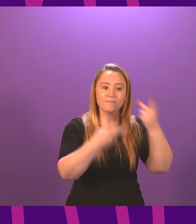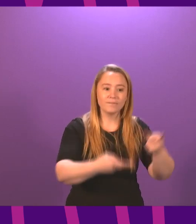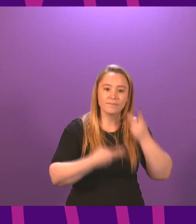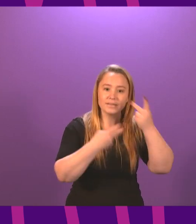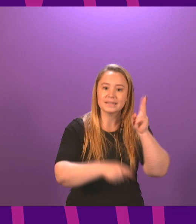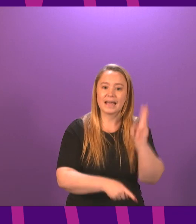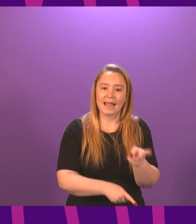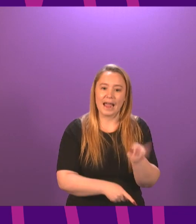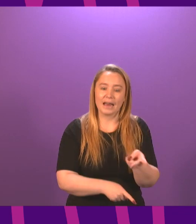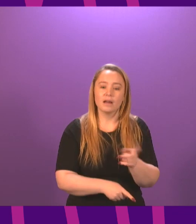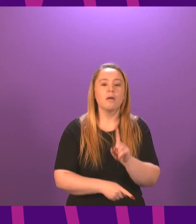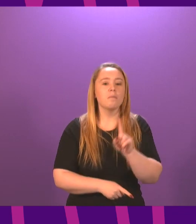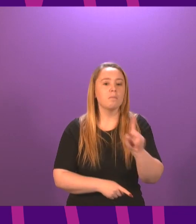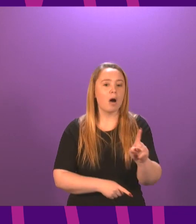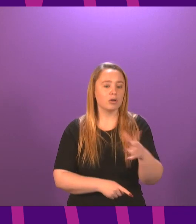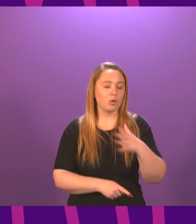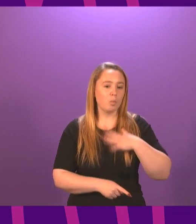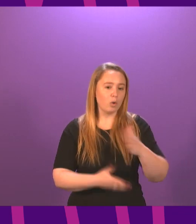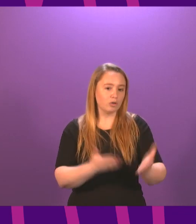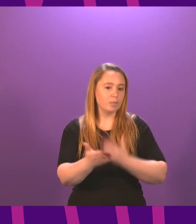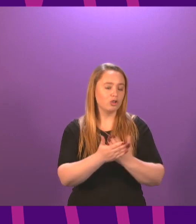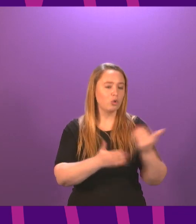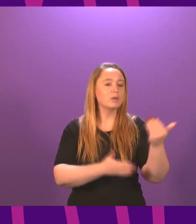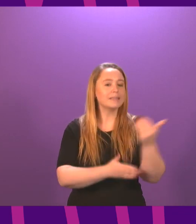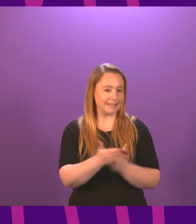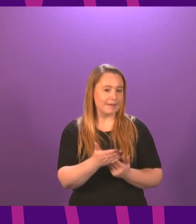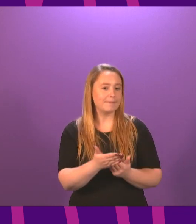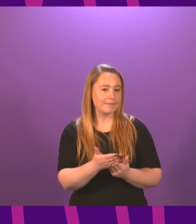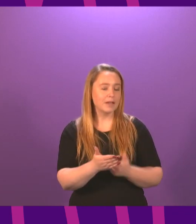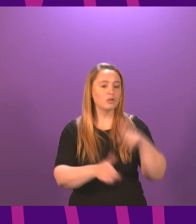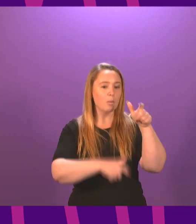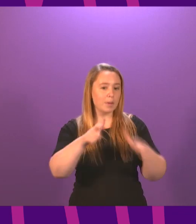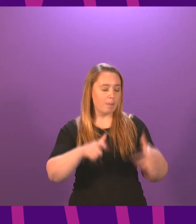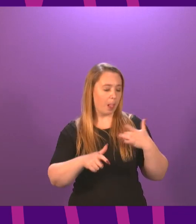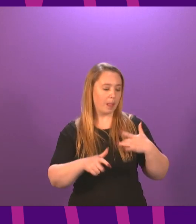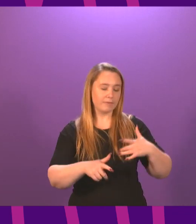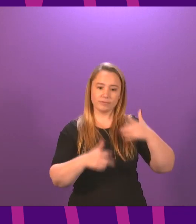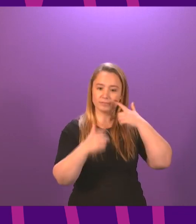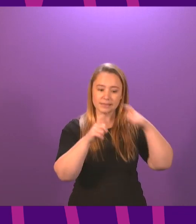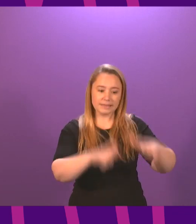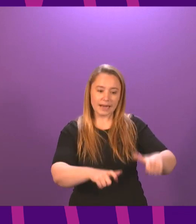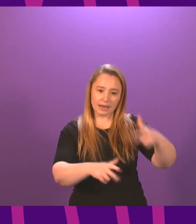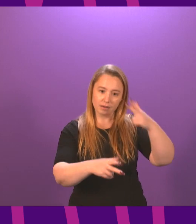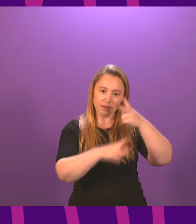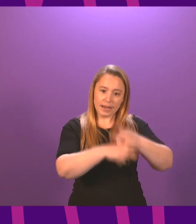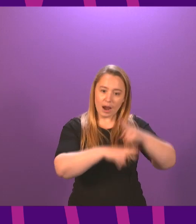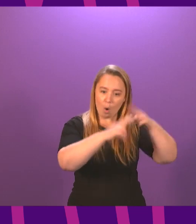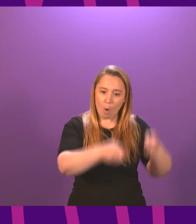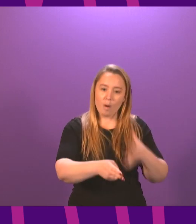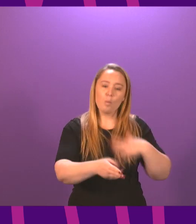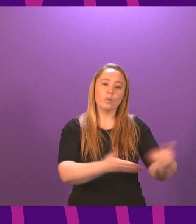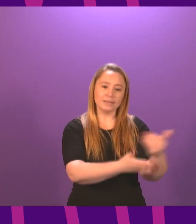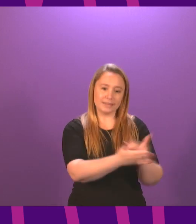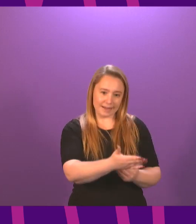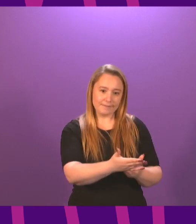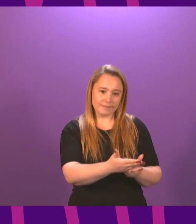home visiting, while continuing to keep safe people in care homes. The further measures